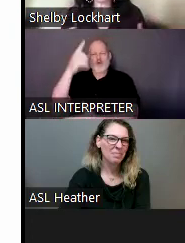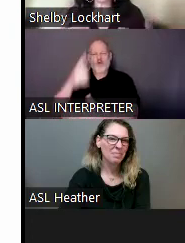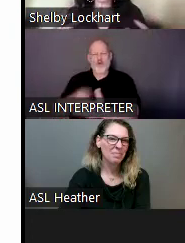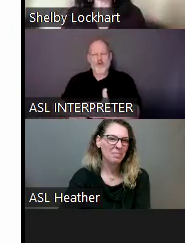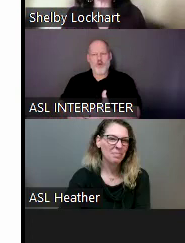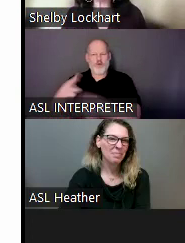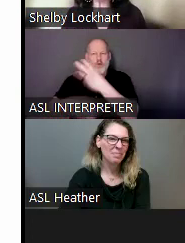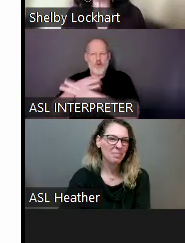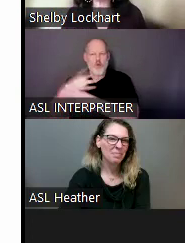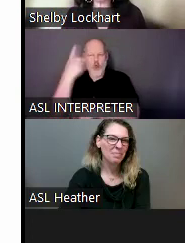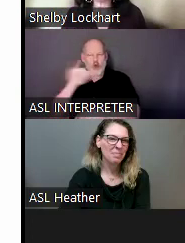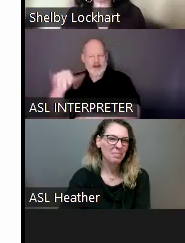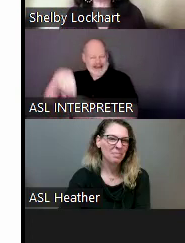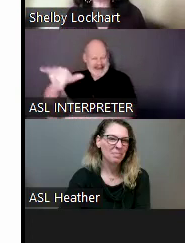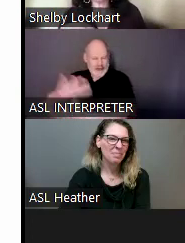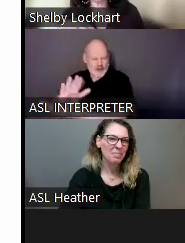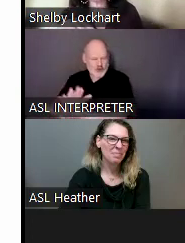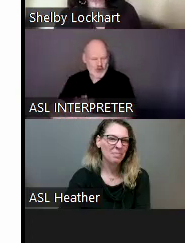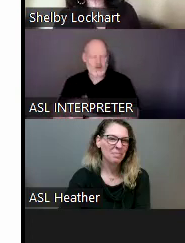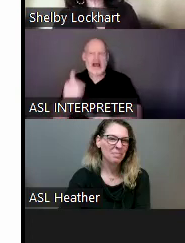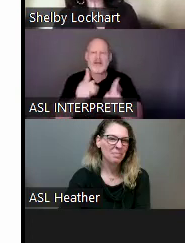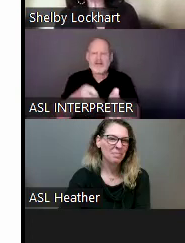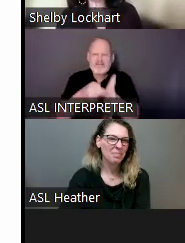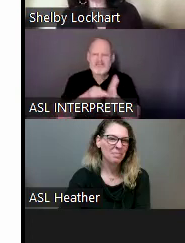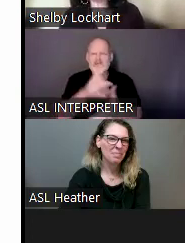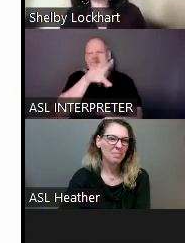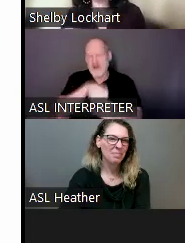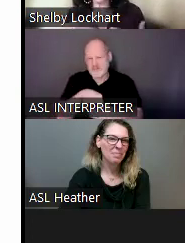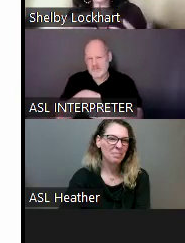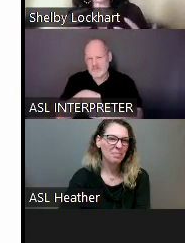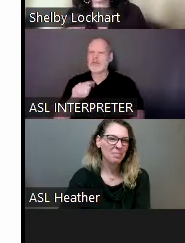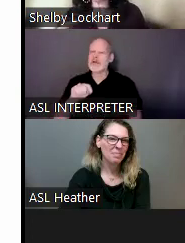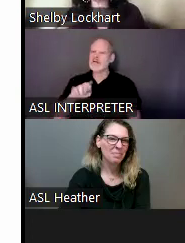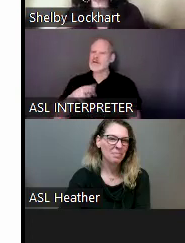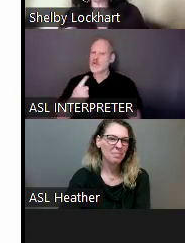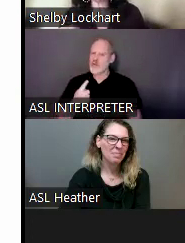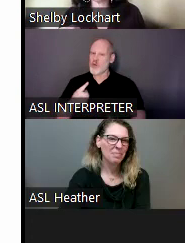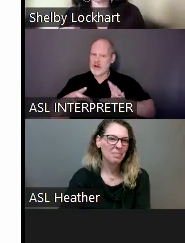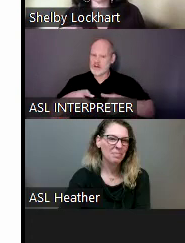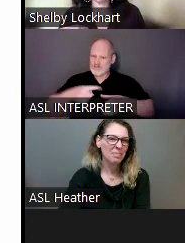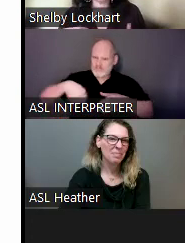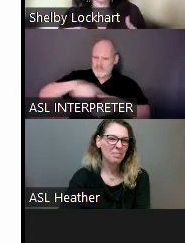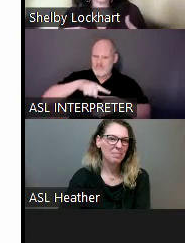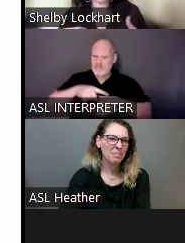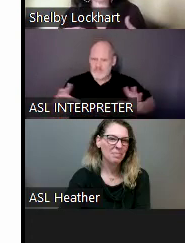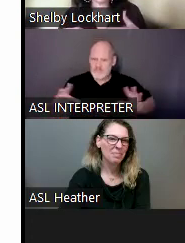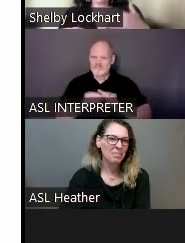that everybody needs to be involved. A Tier 1 team meets regularly, so let me